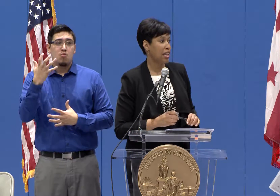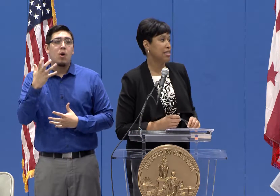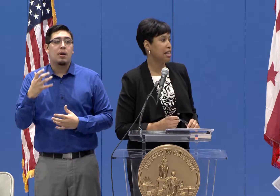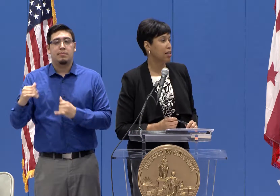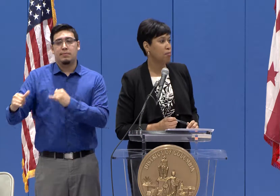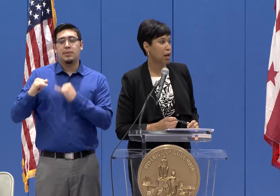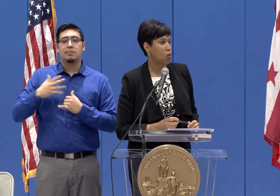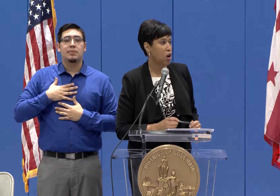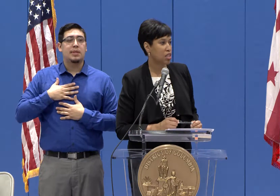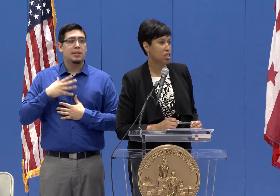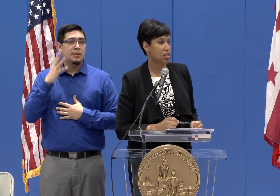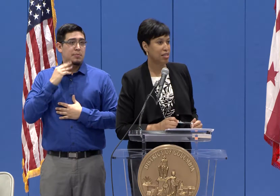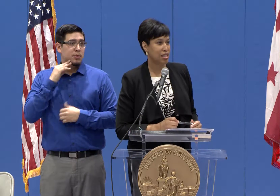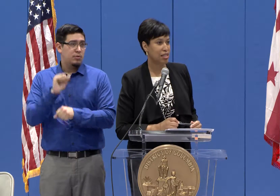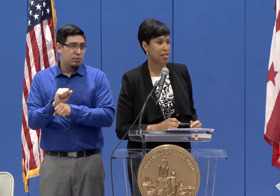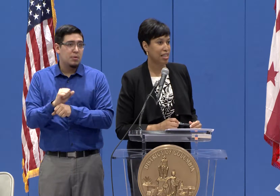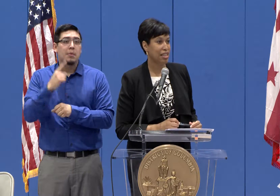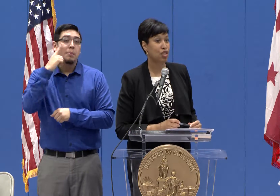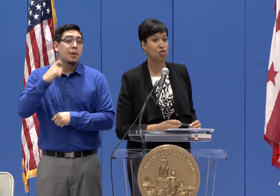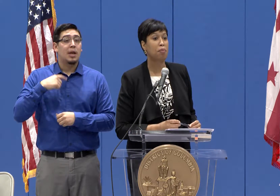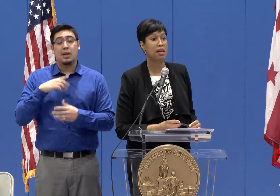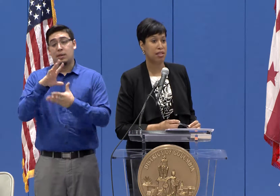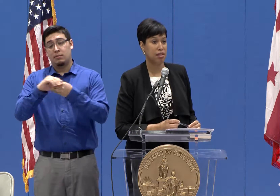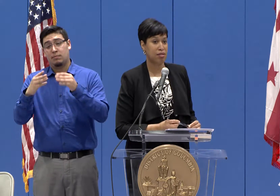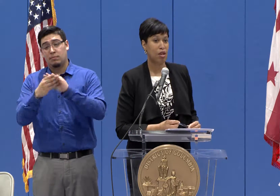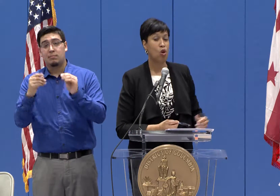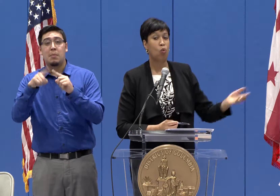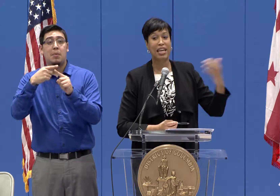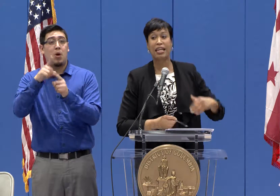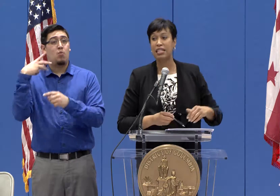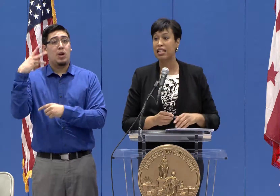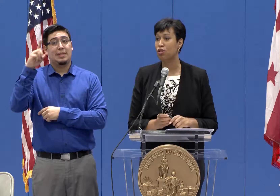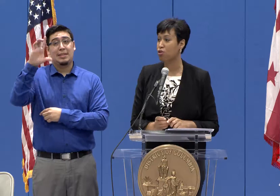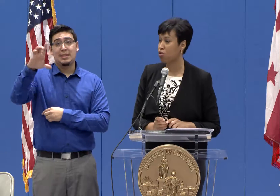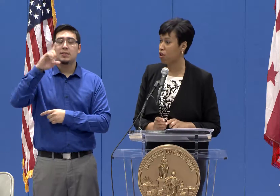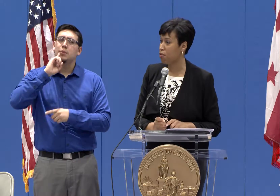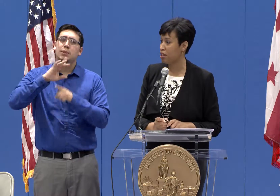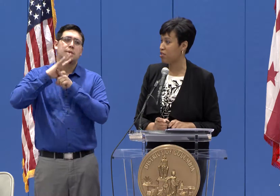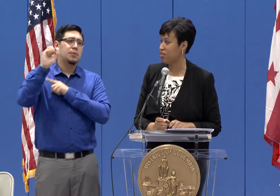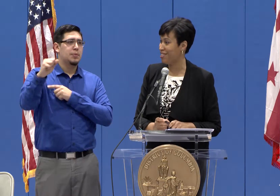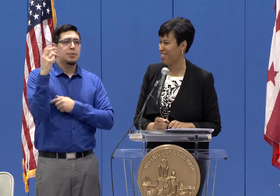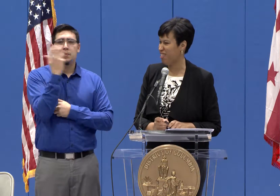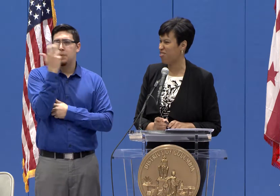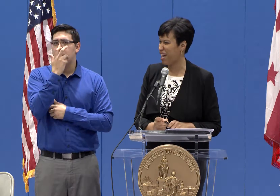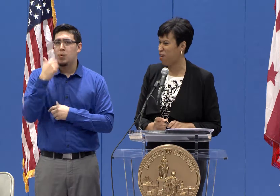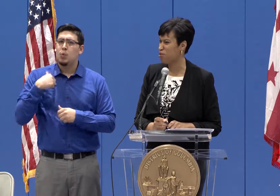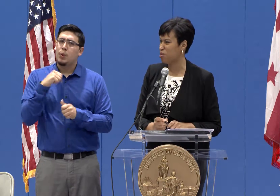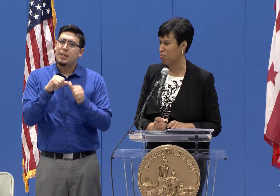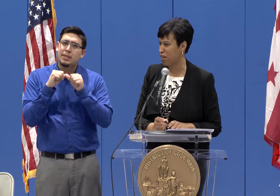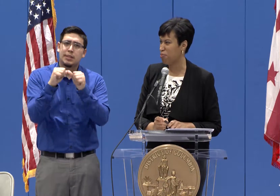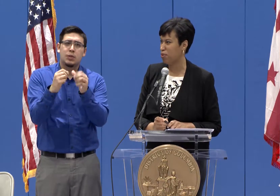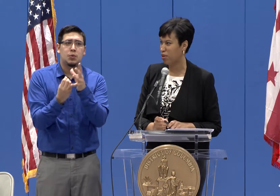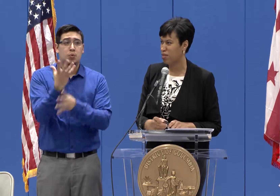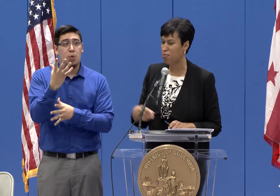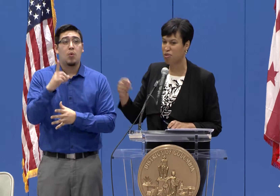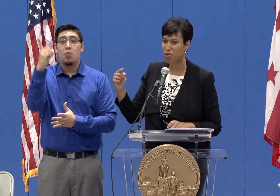CAN TELL ABOUT WASHINGTON, D.C. IS TREMENDOUS. WE CONTINUE TO GROW IN OUR CITY, A THOUSAND PEOPLE, IT DIPPED FOR